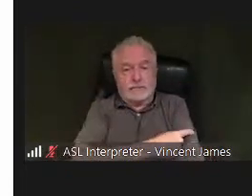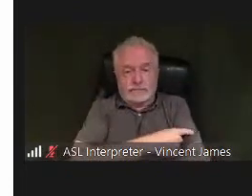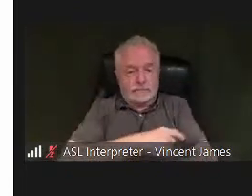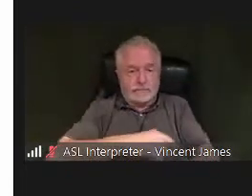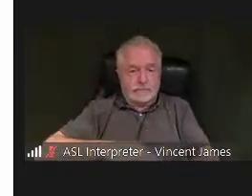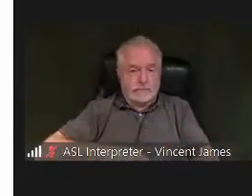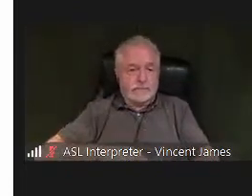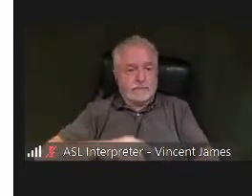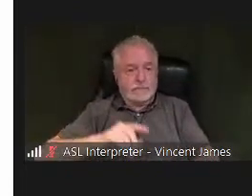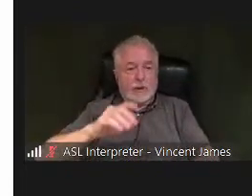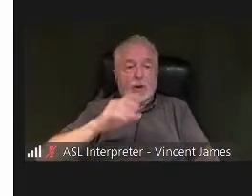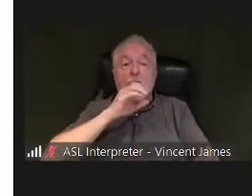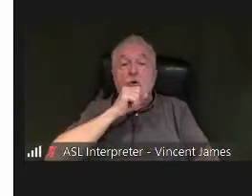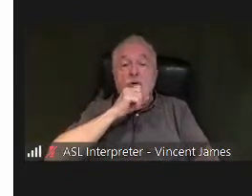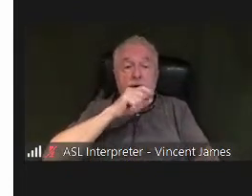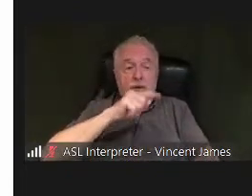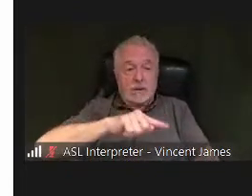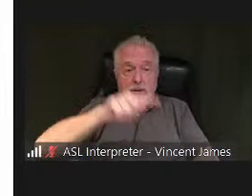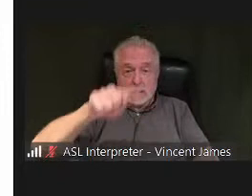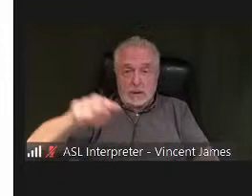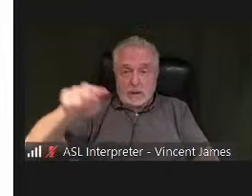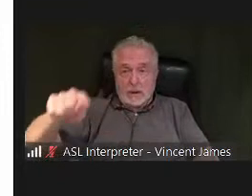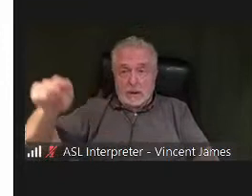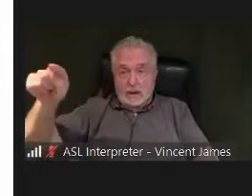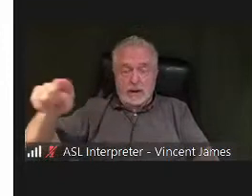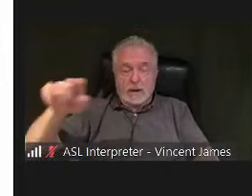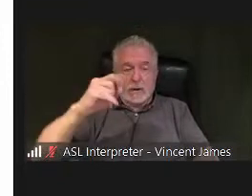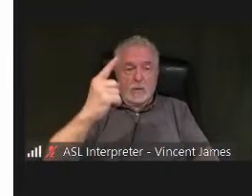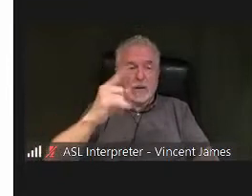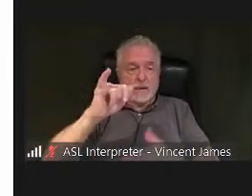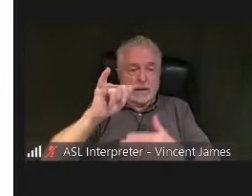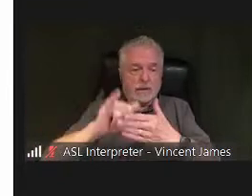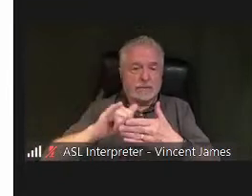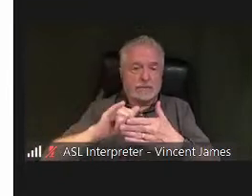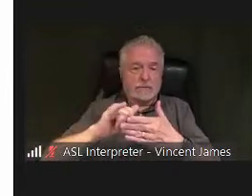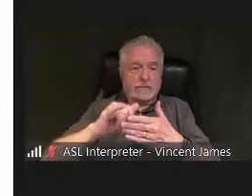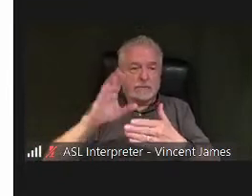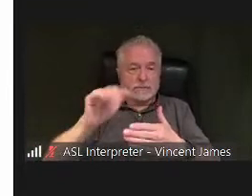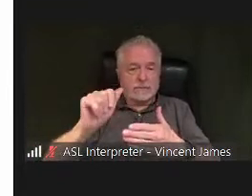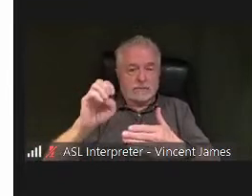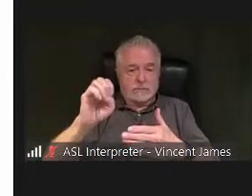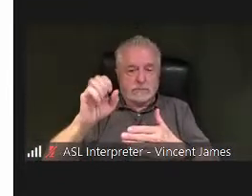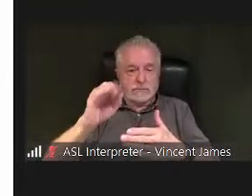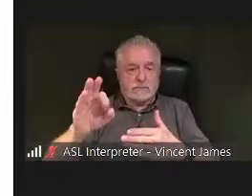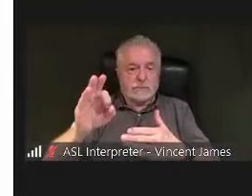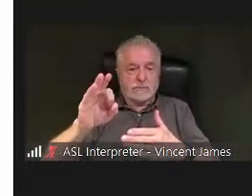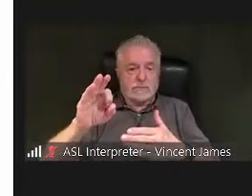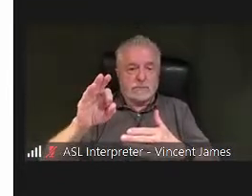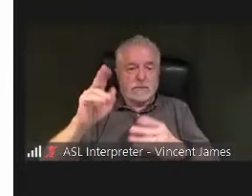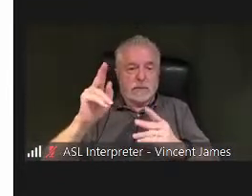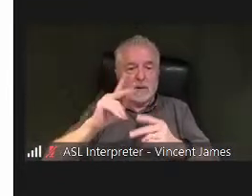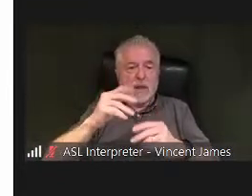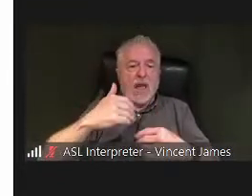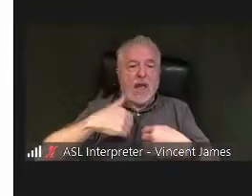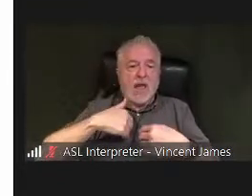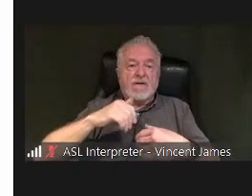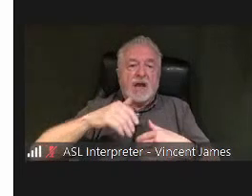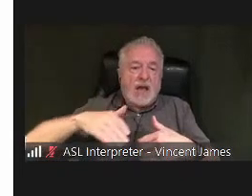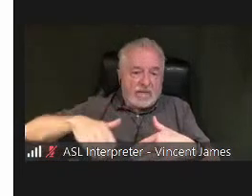The orange line is the one the cases of people that have not.